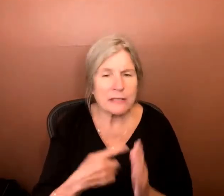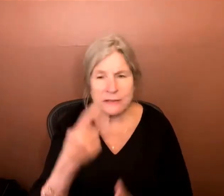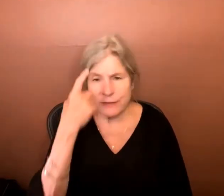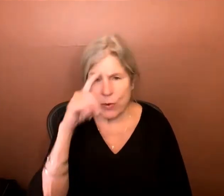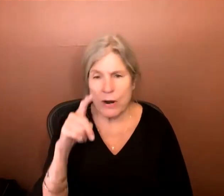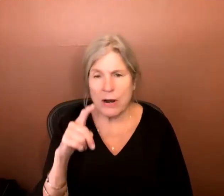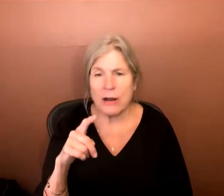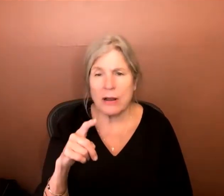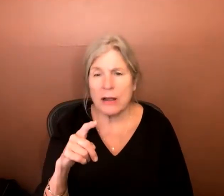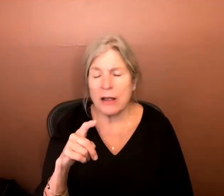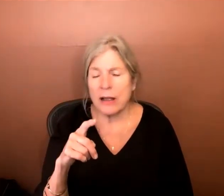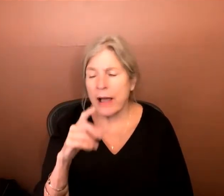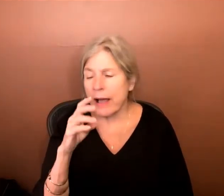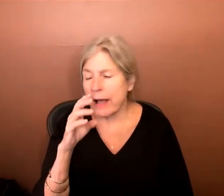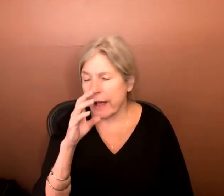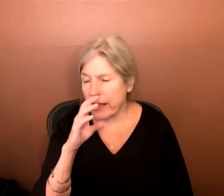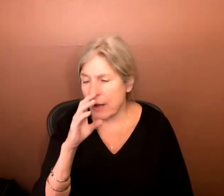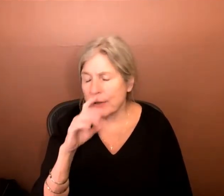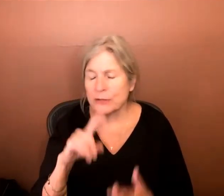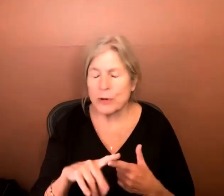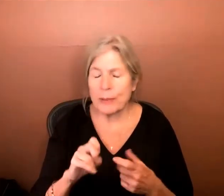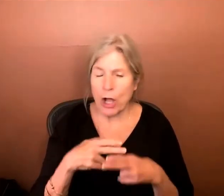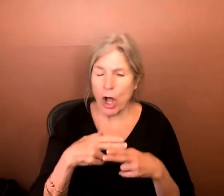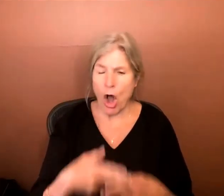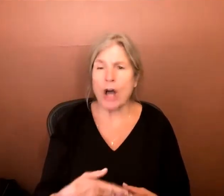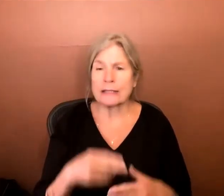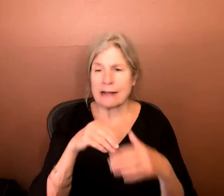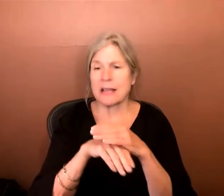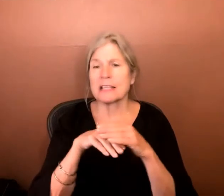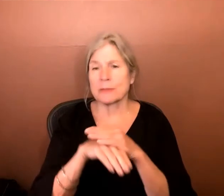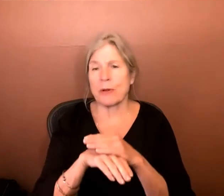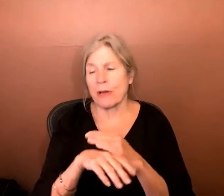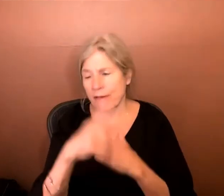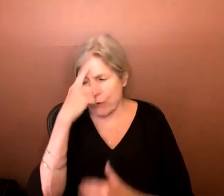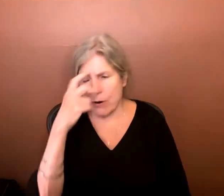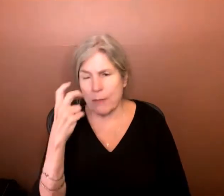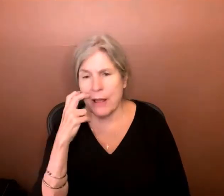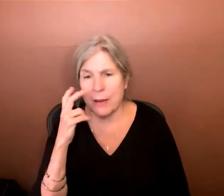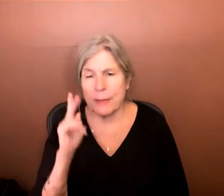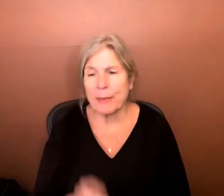comic to be called accessible for blind people? Ed Summers